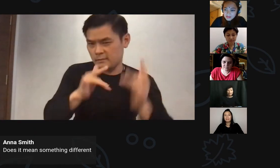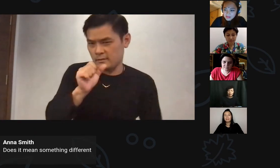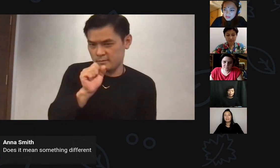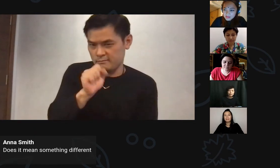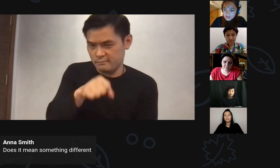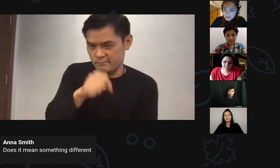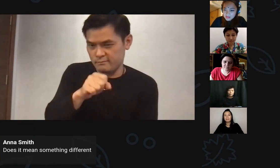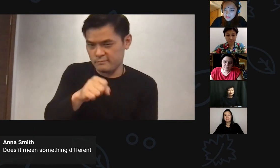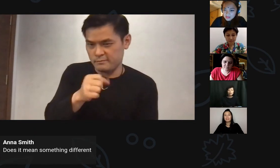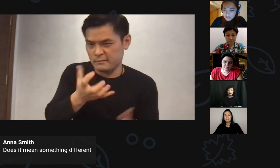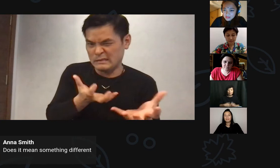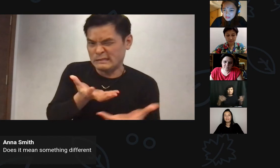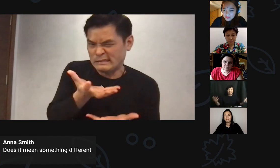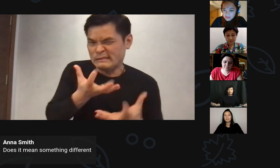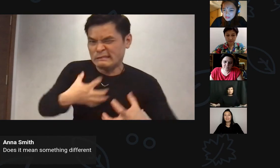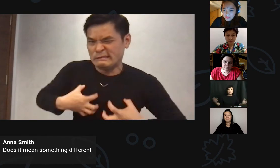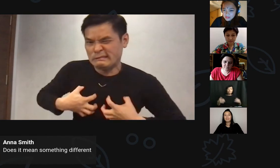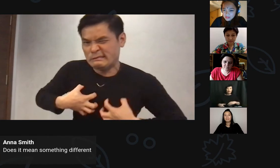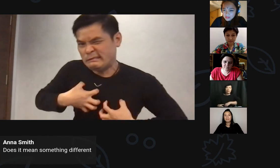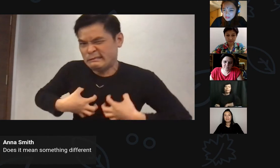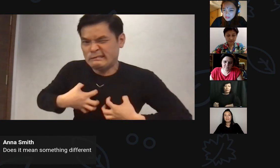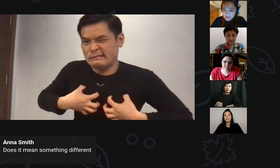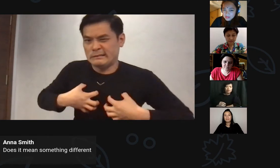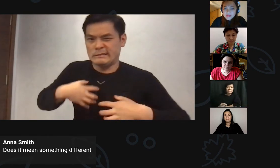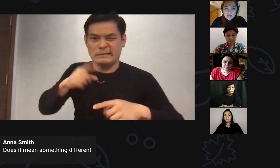there are, you know, negative and positive.